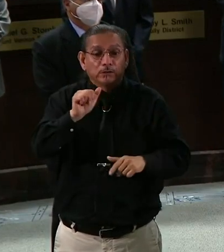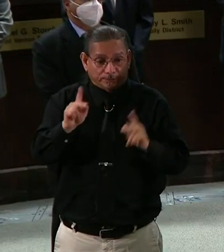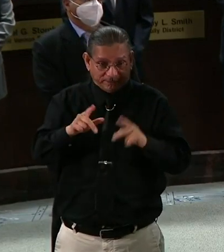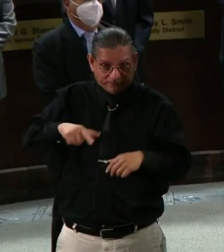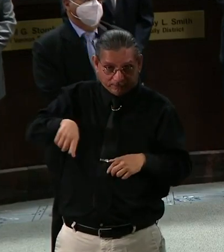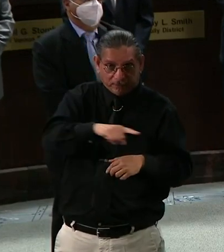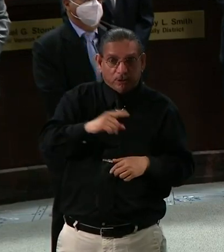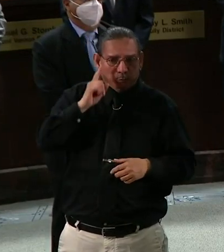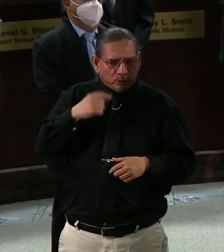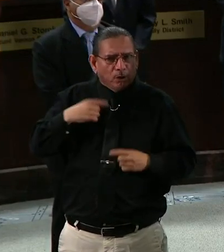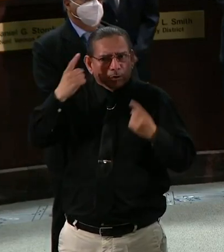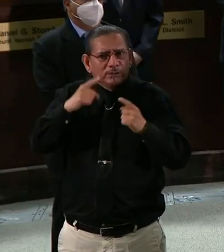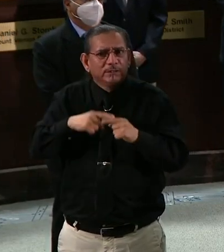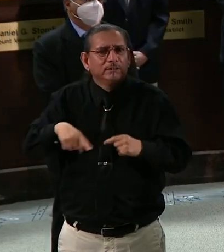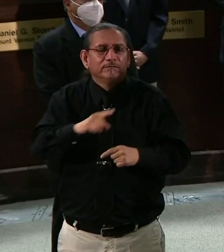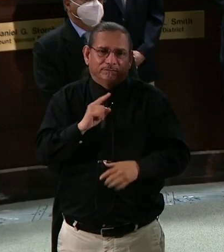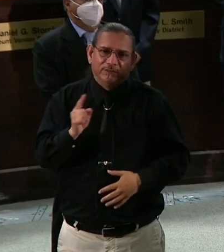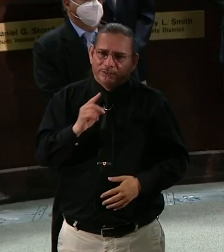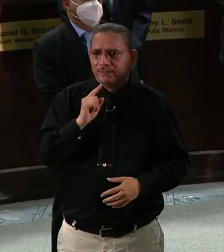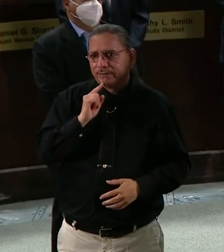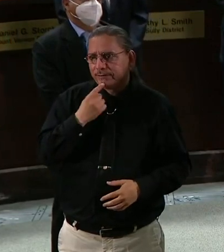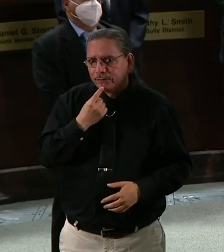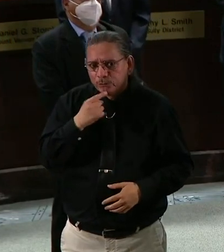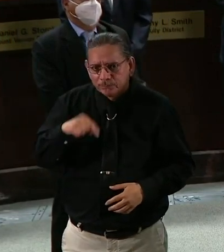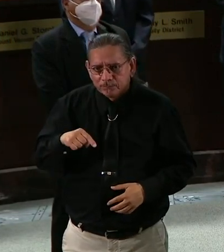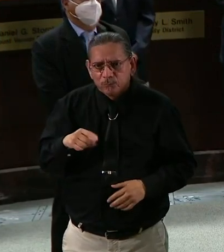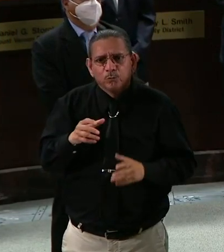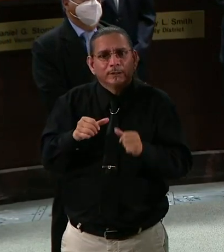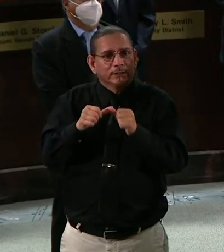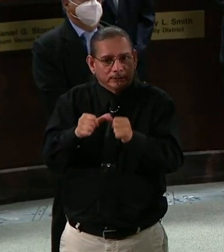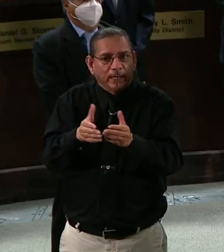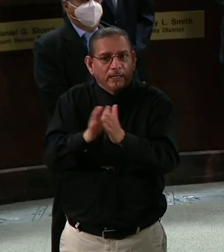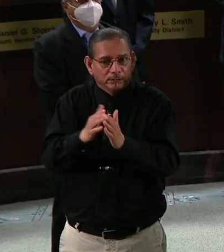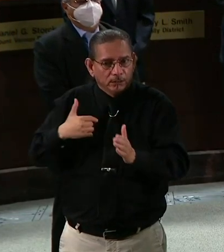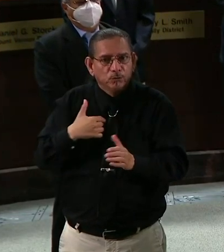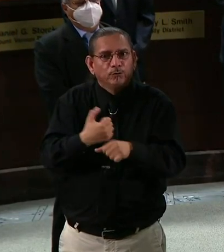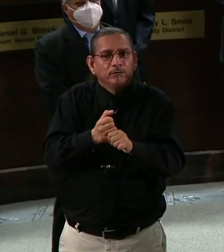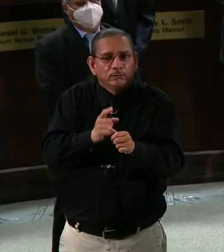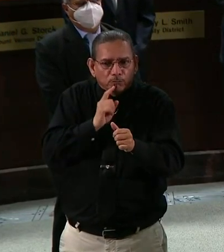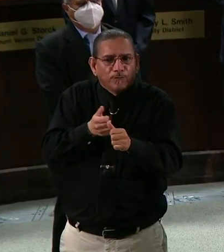AN- I'M IN AN SHOPS ONE OF YOUR THAT ALL THE- HONEST. THAT WE